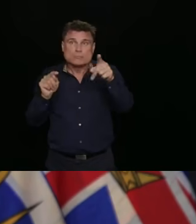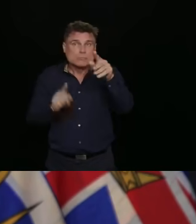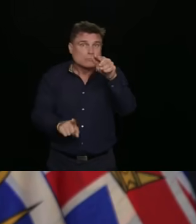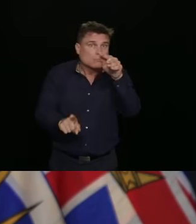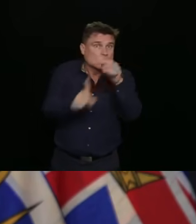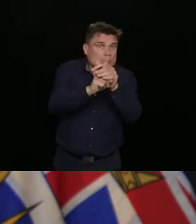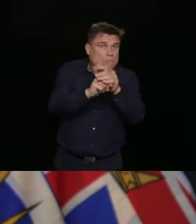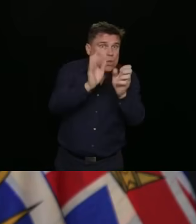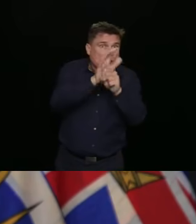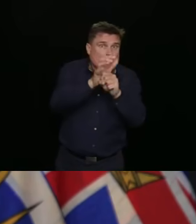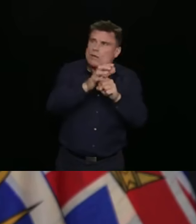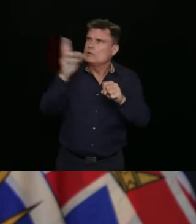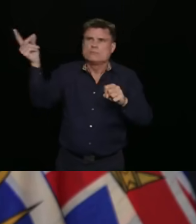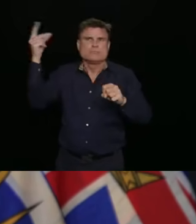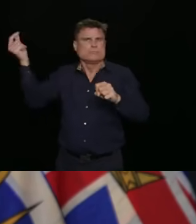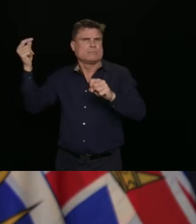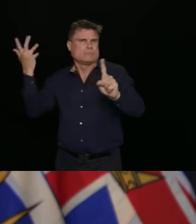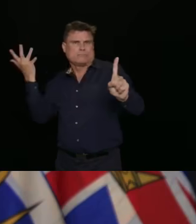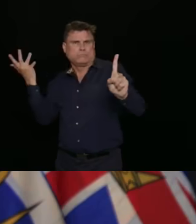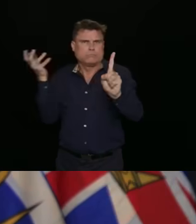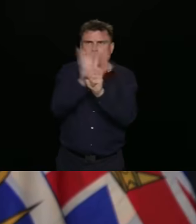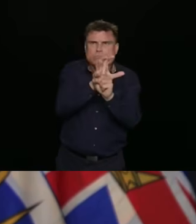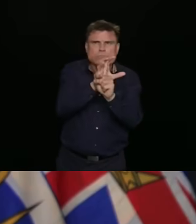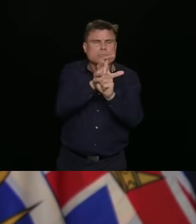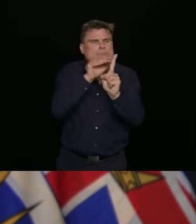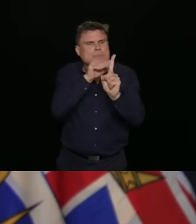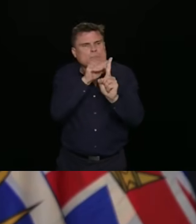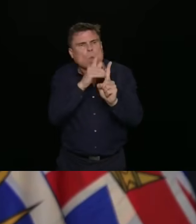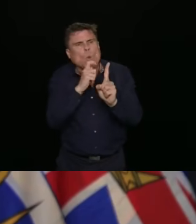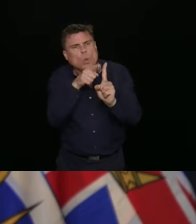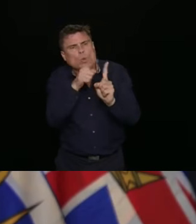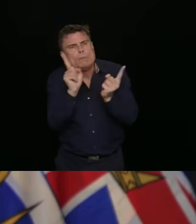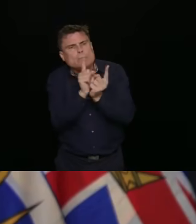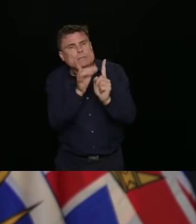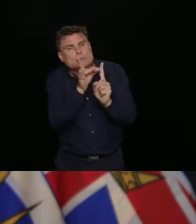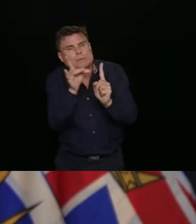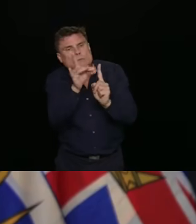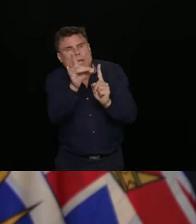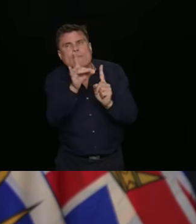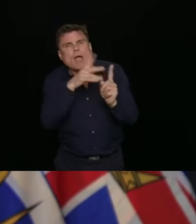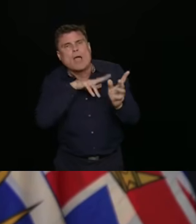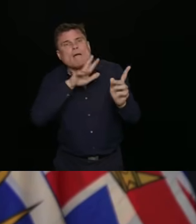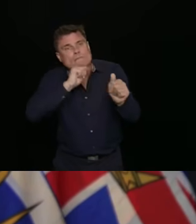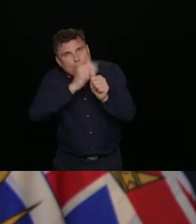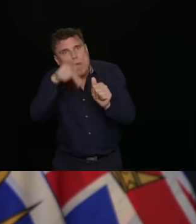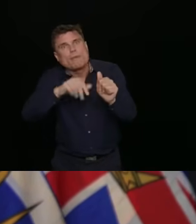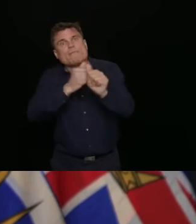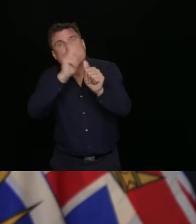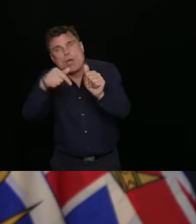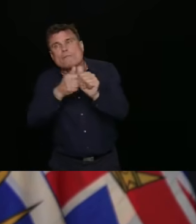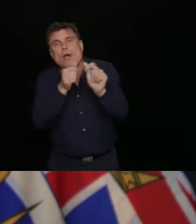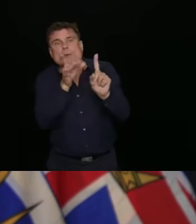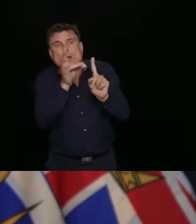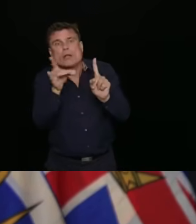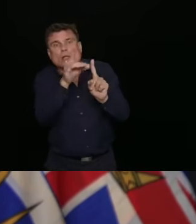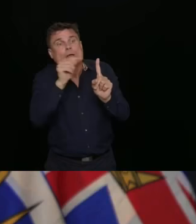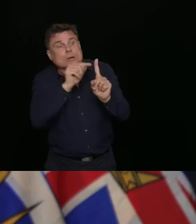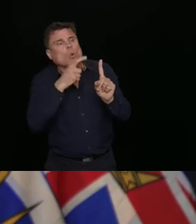We need to model the behaviour we're looking for in others. I look to everybody to not point fingers at others but